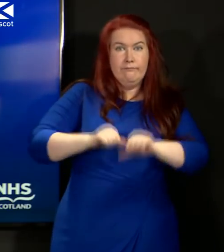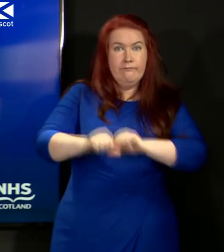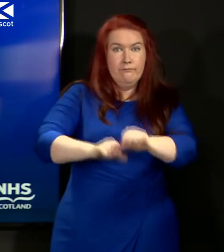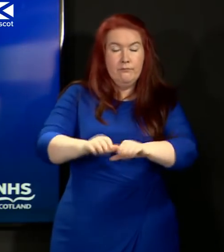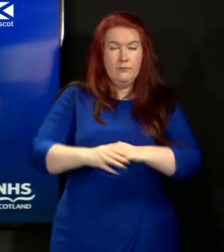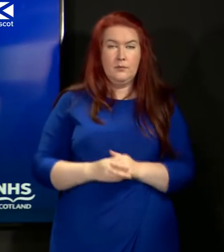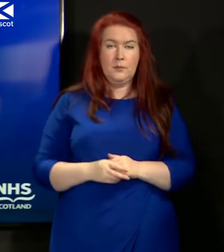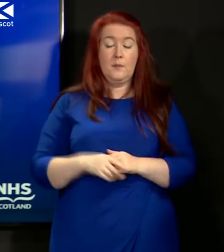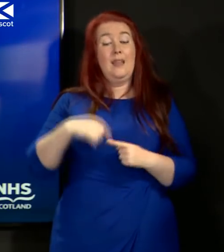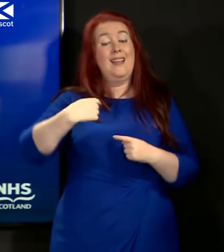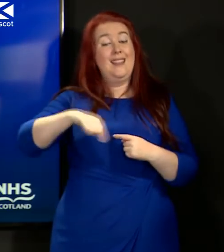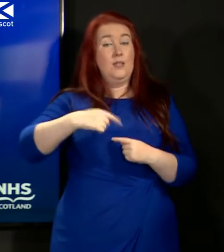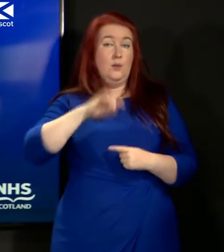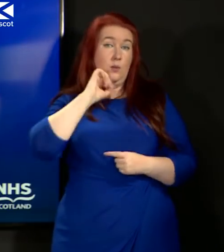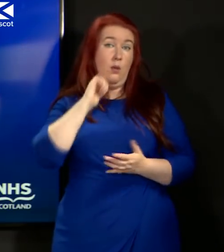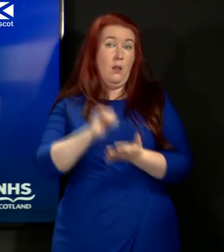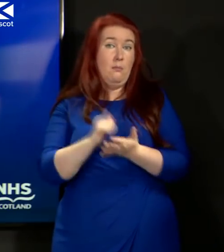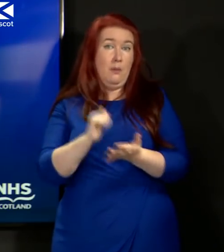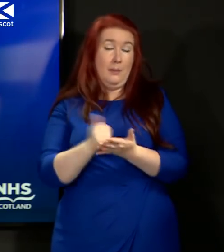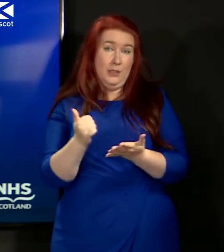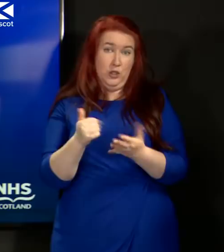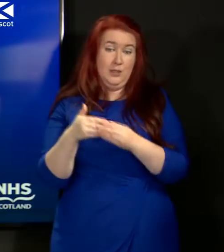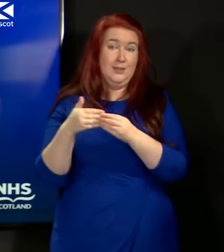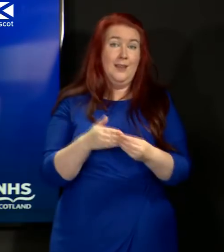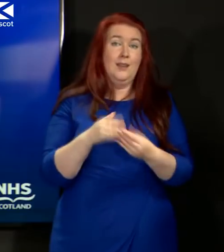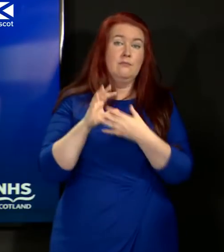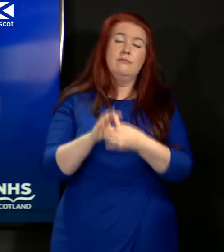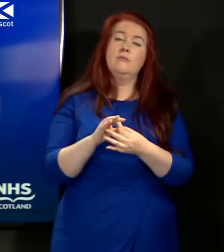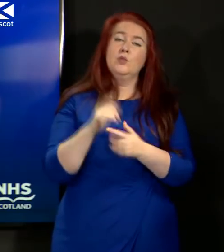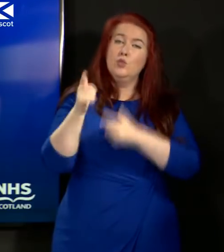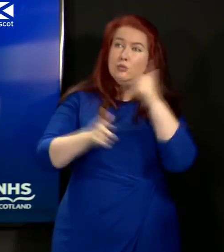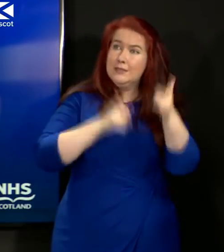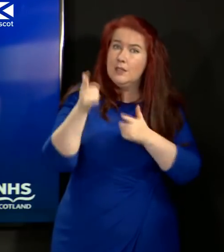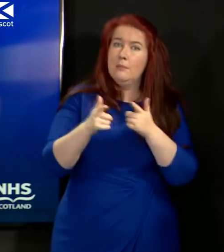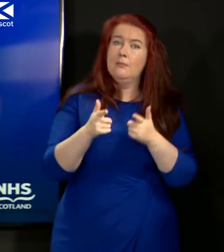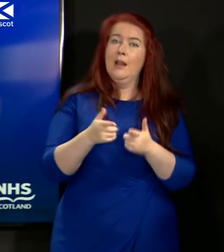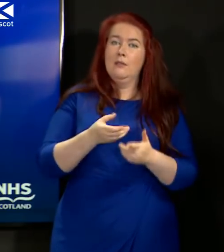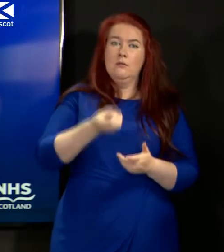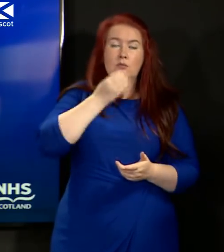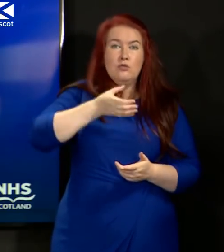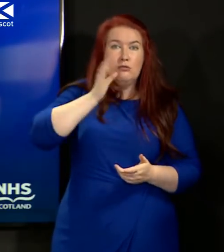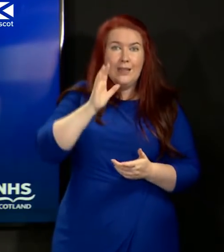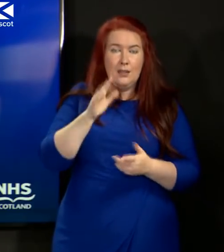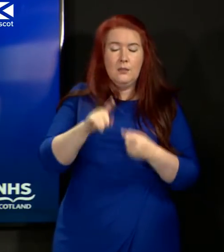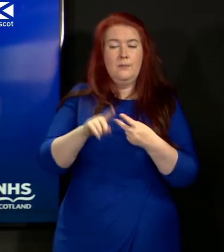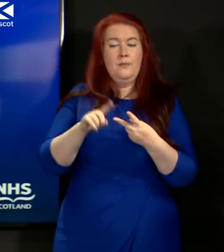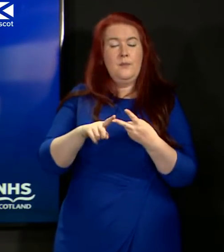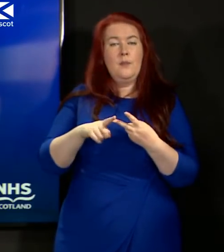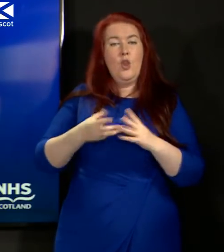guidance on tourism and hospitality, creative industries and house moving, as